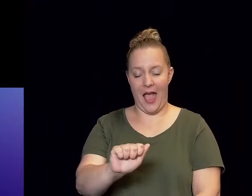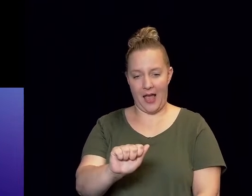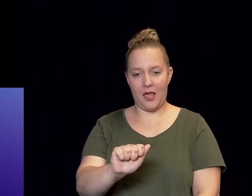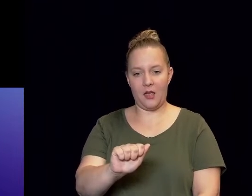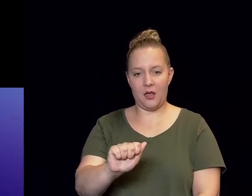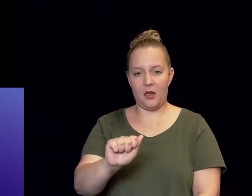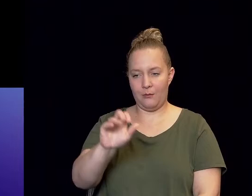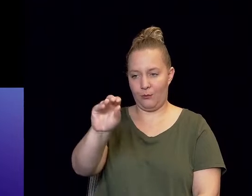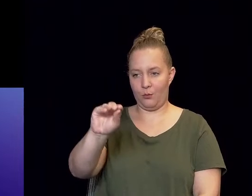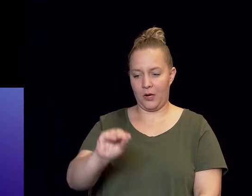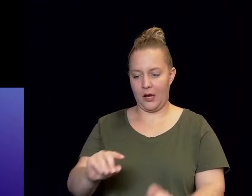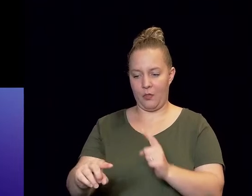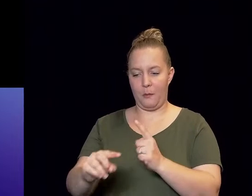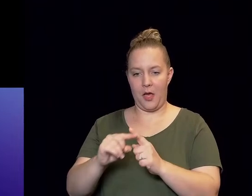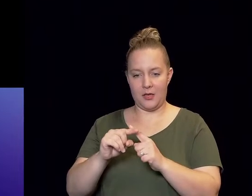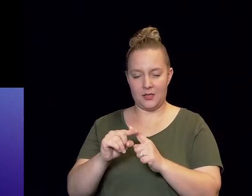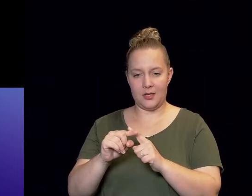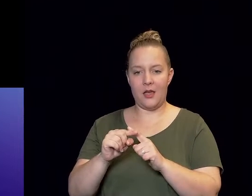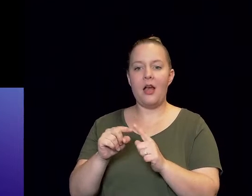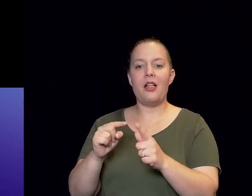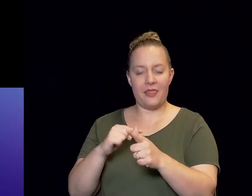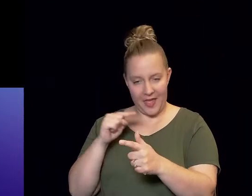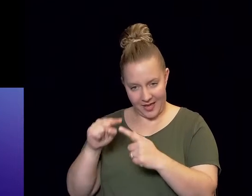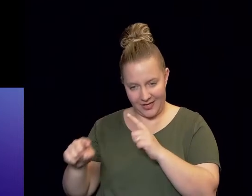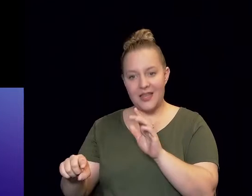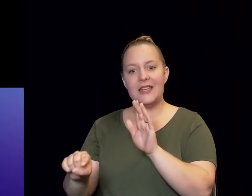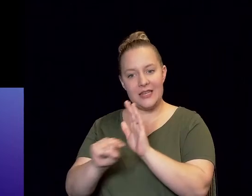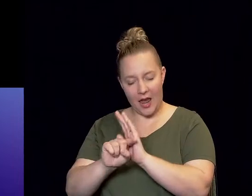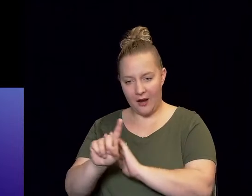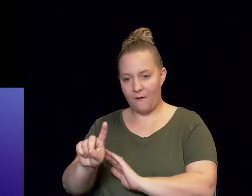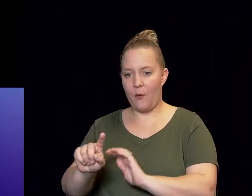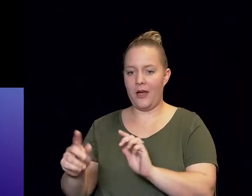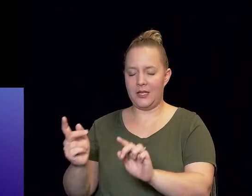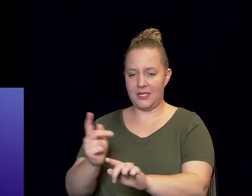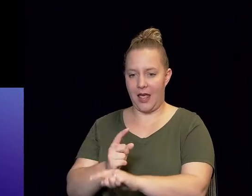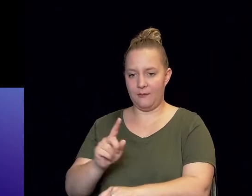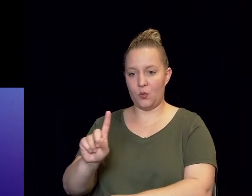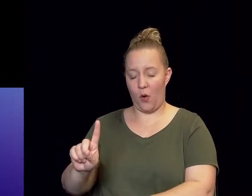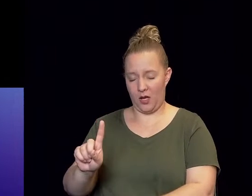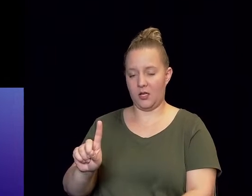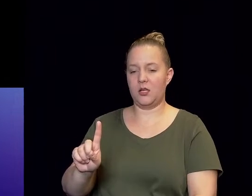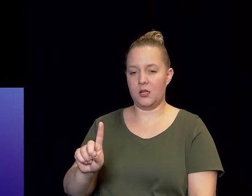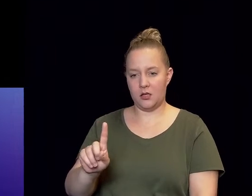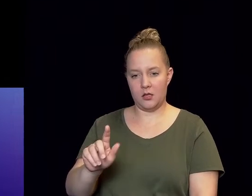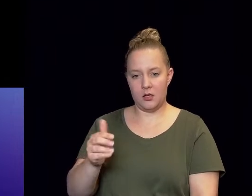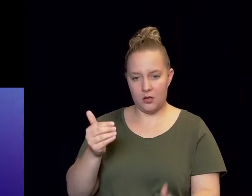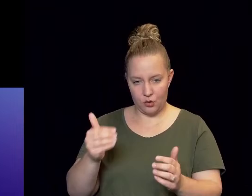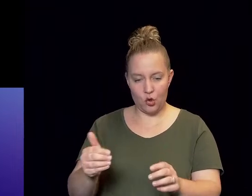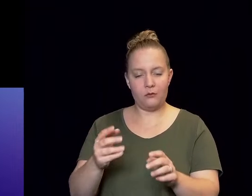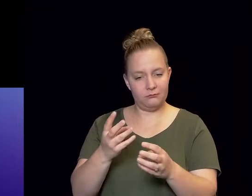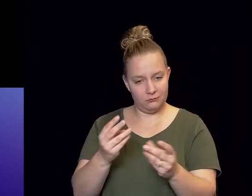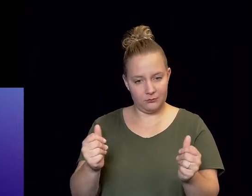that plus sign. Then, -1 times 1. Let's just go ahead and work it out. So, -1